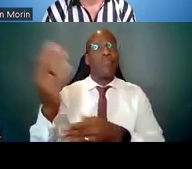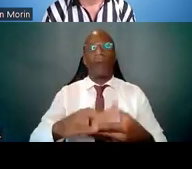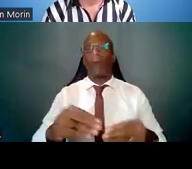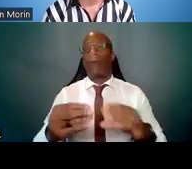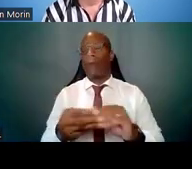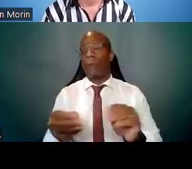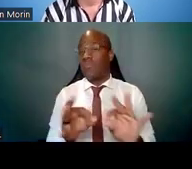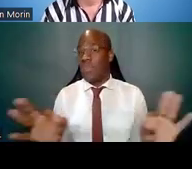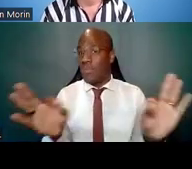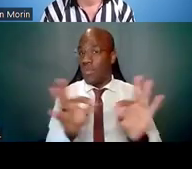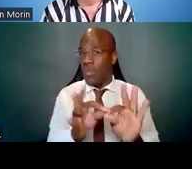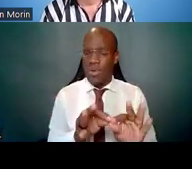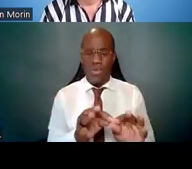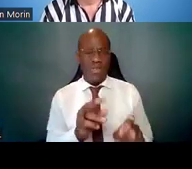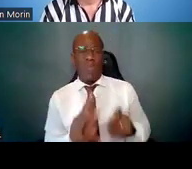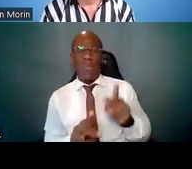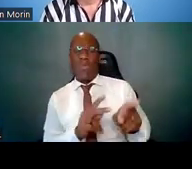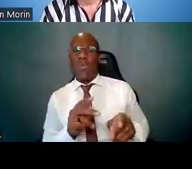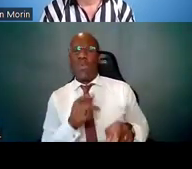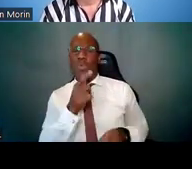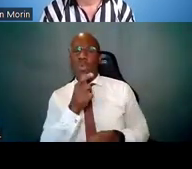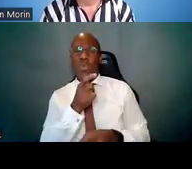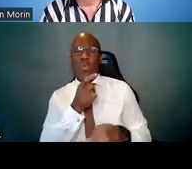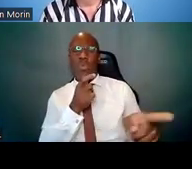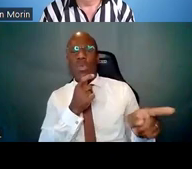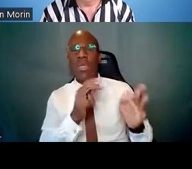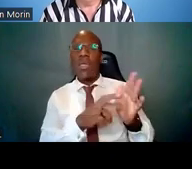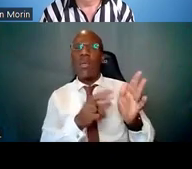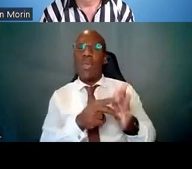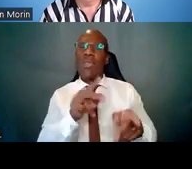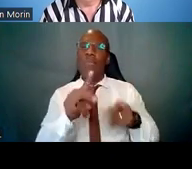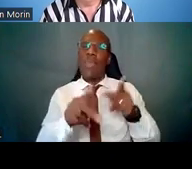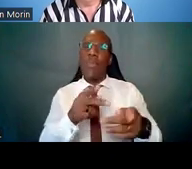both nationally and internationally; you need to know who they are.